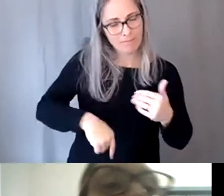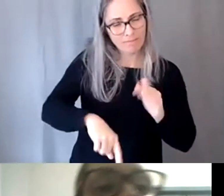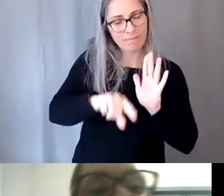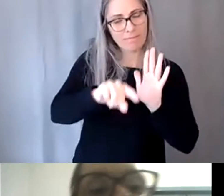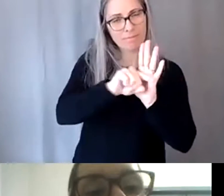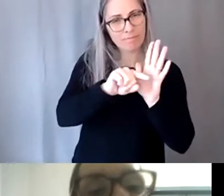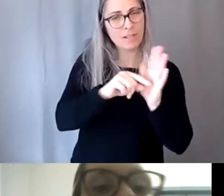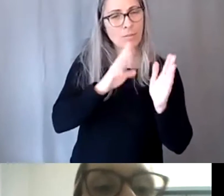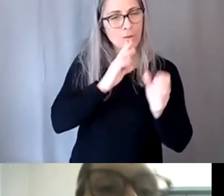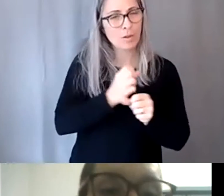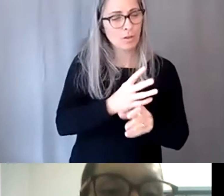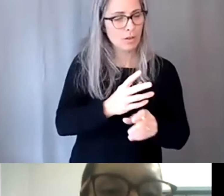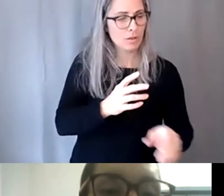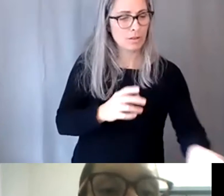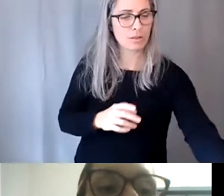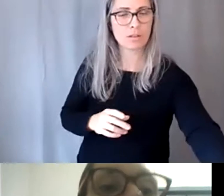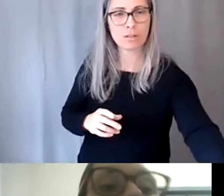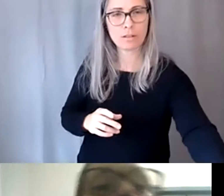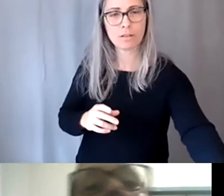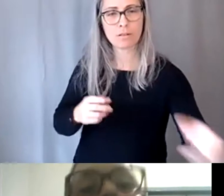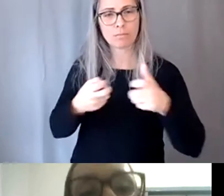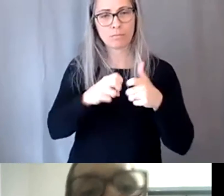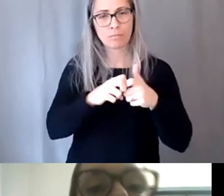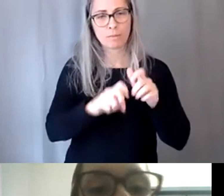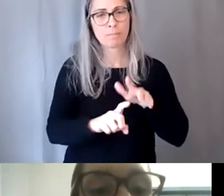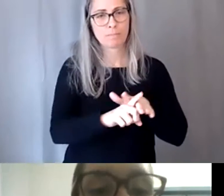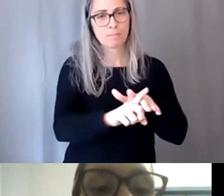things in mind it's not a romantically thing